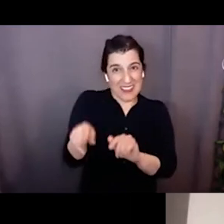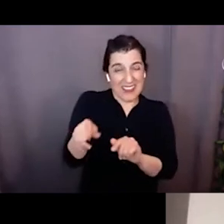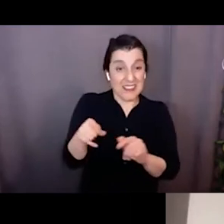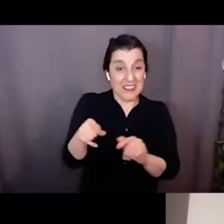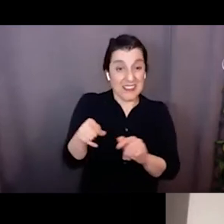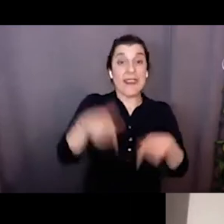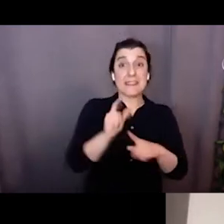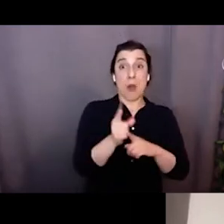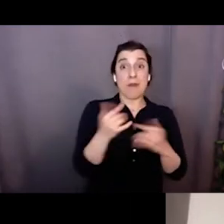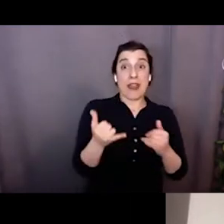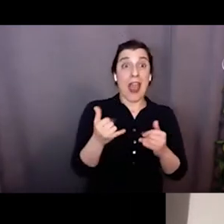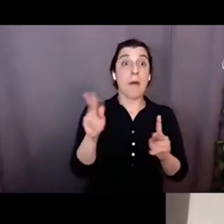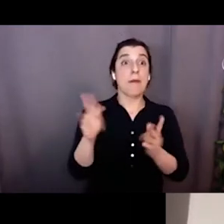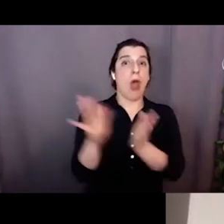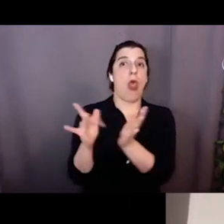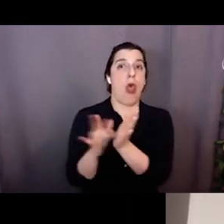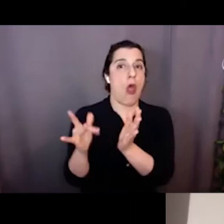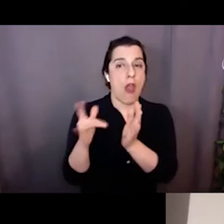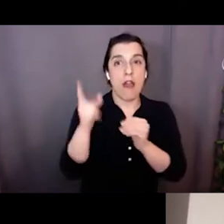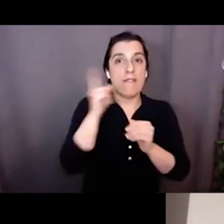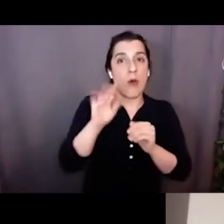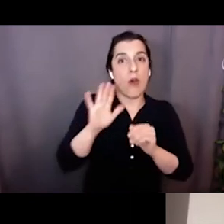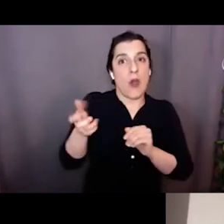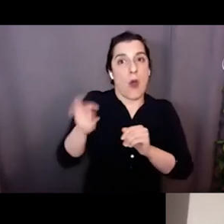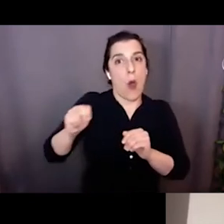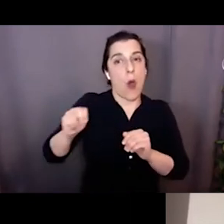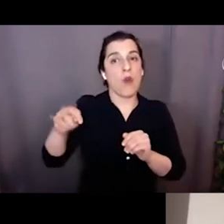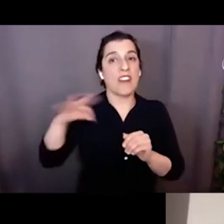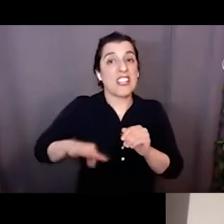I think we should just say that, that use technology, it's not good.